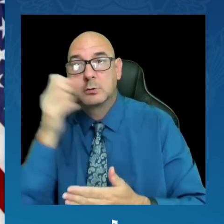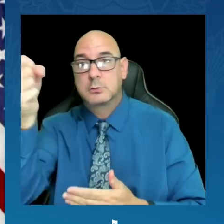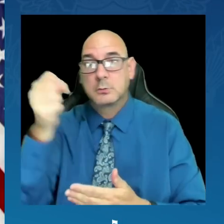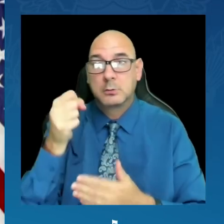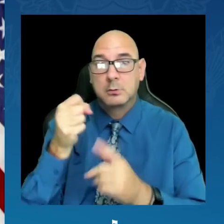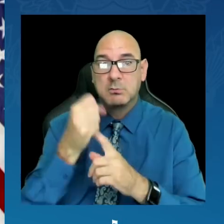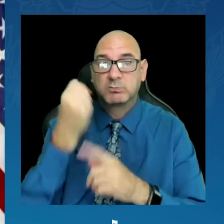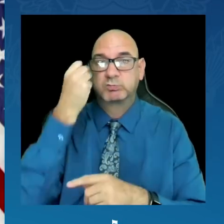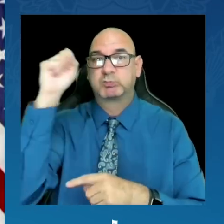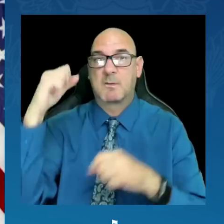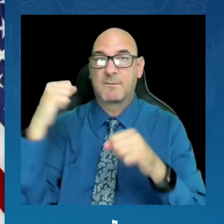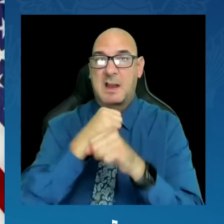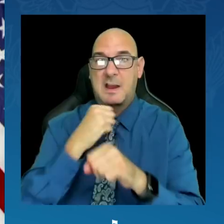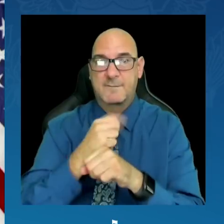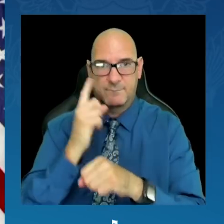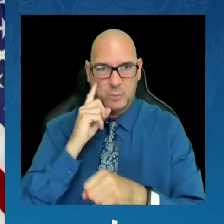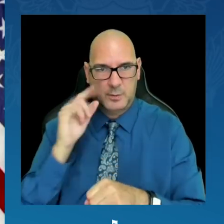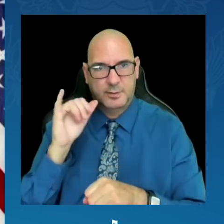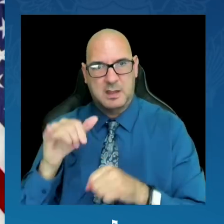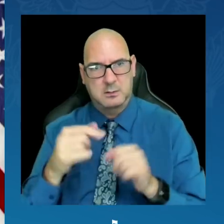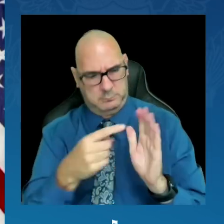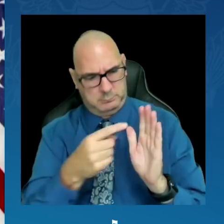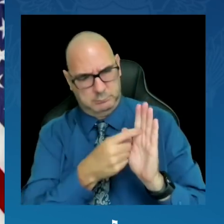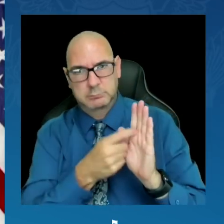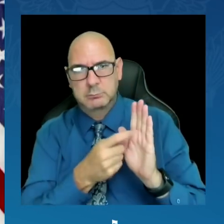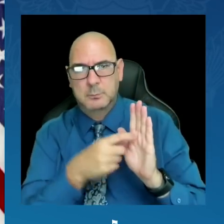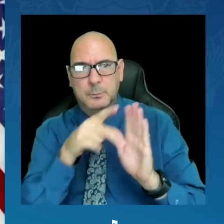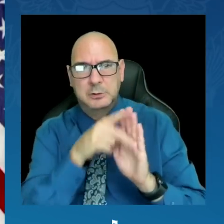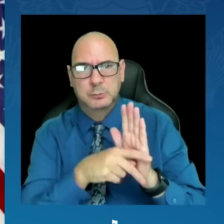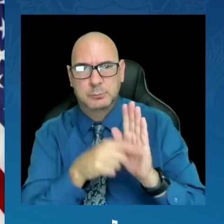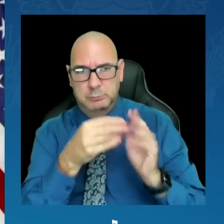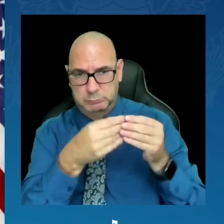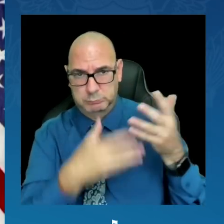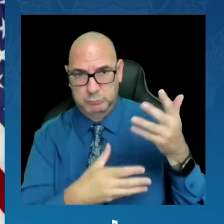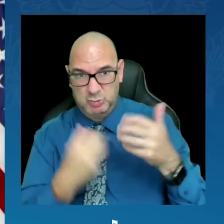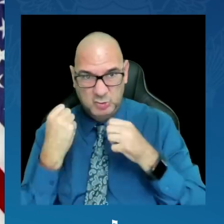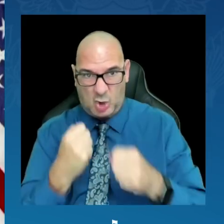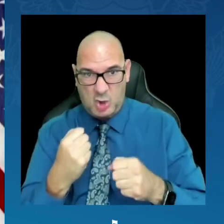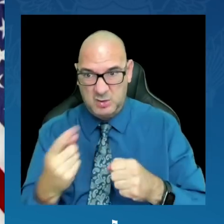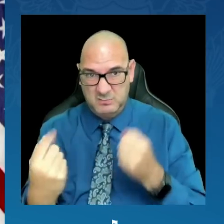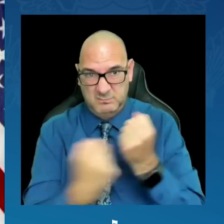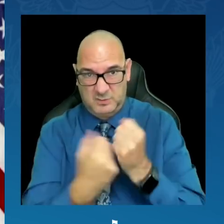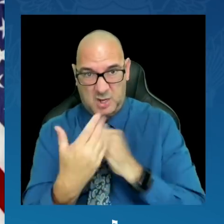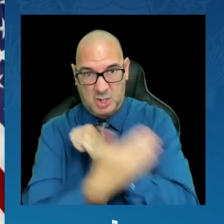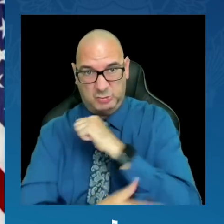The strength of our nation has always been that we move forward.